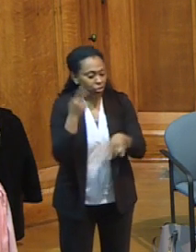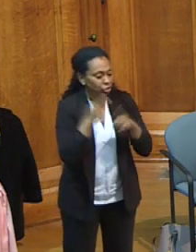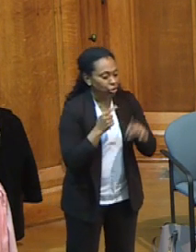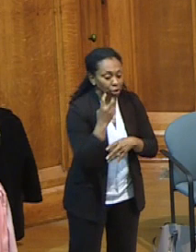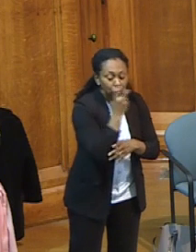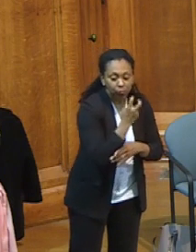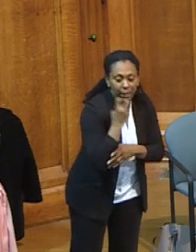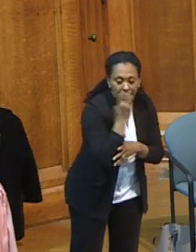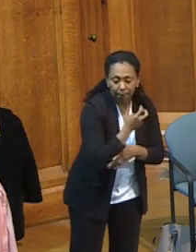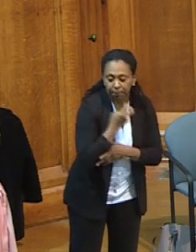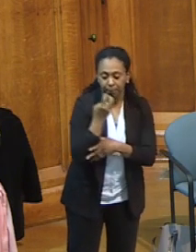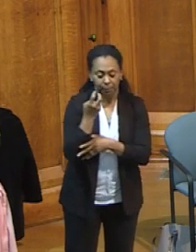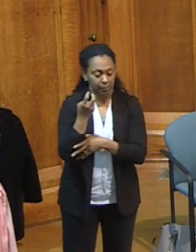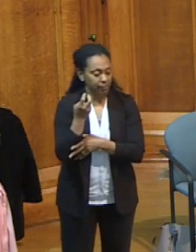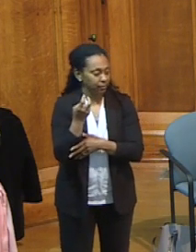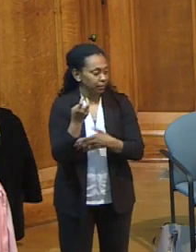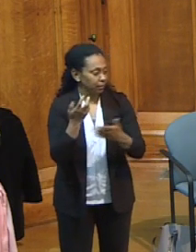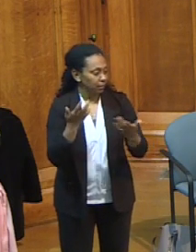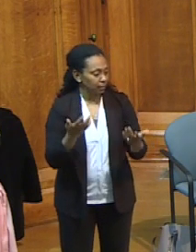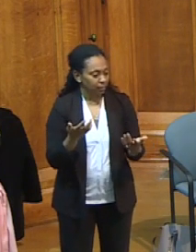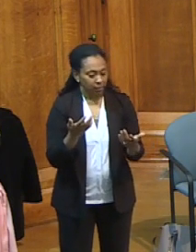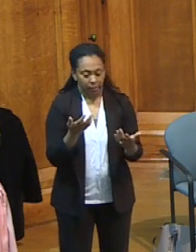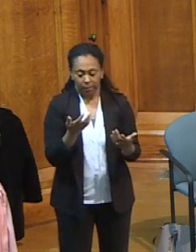whether read lips by touch.